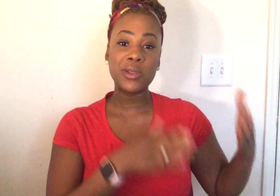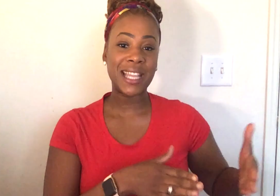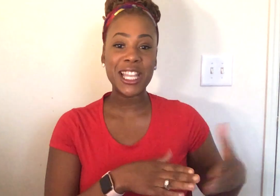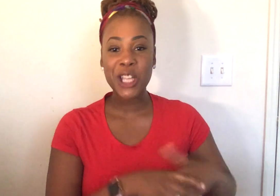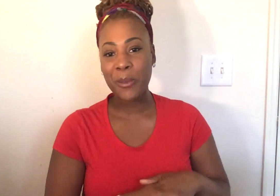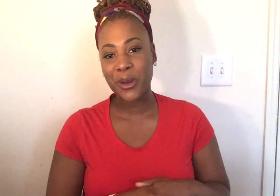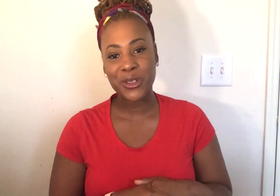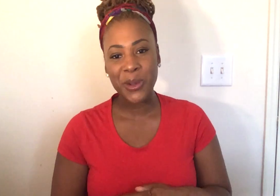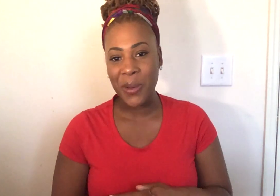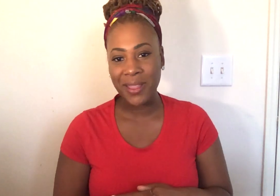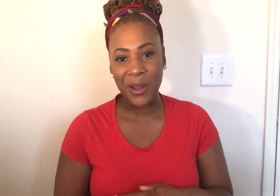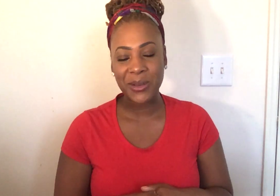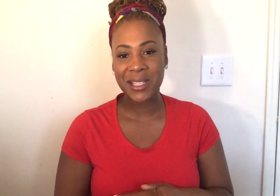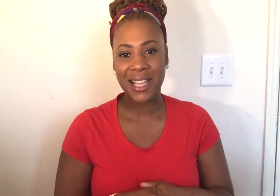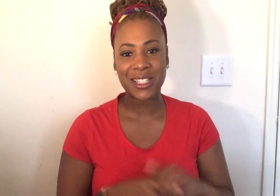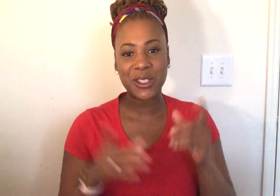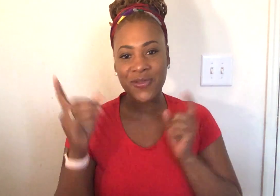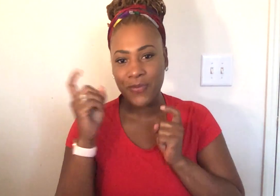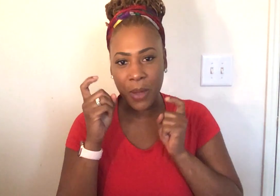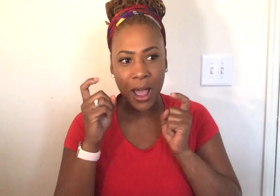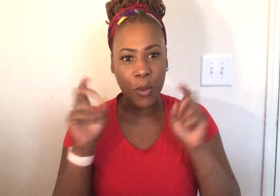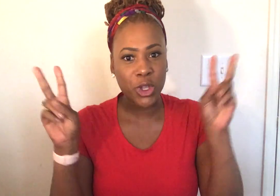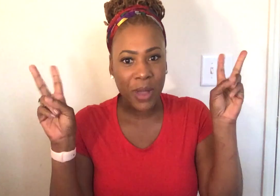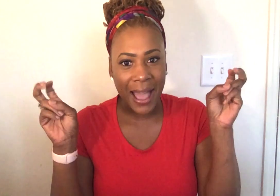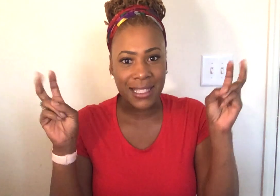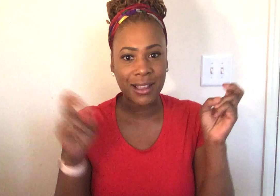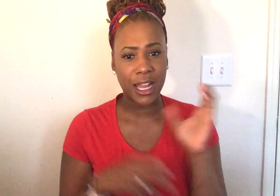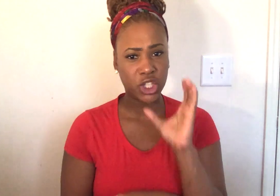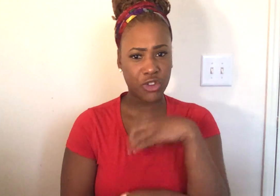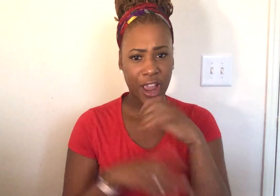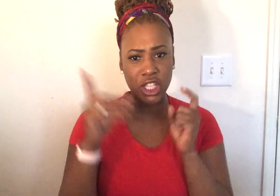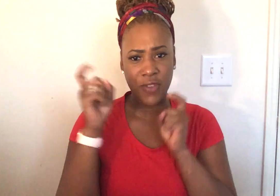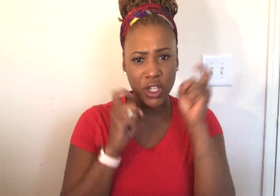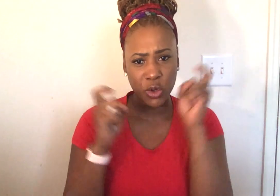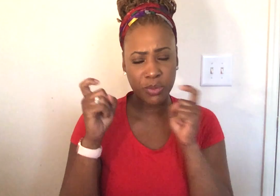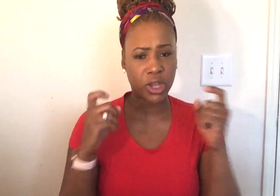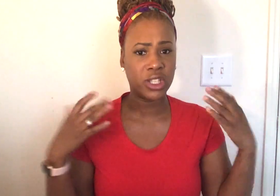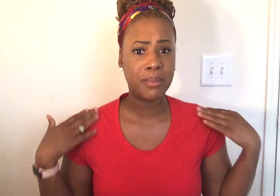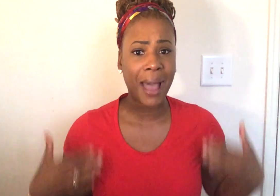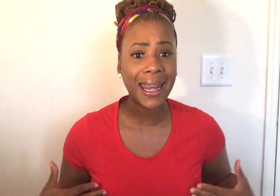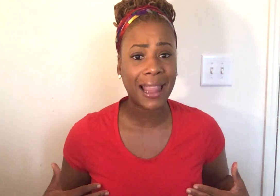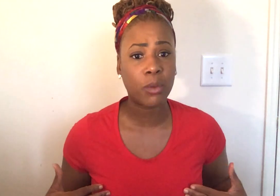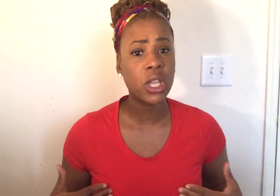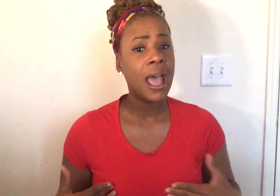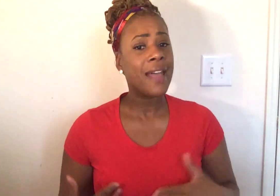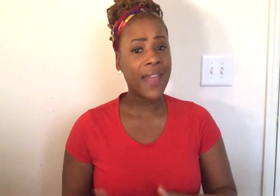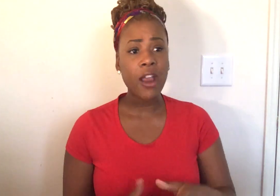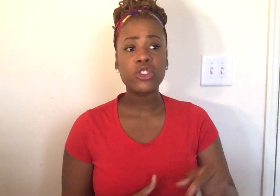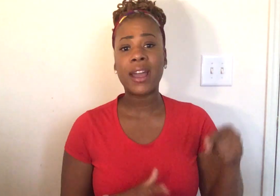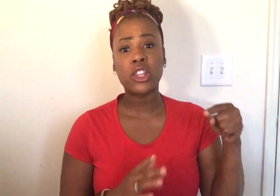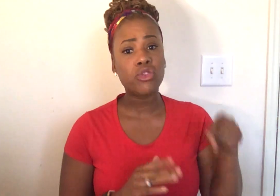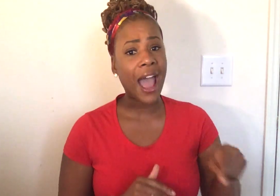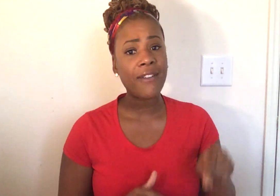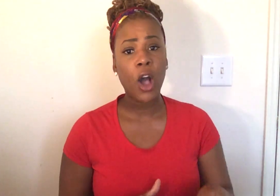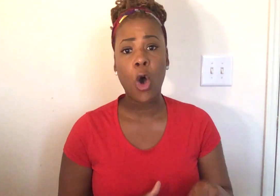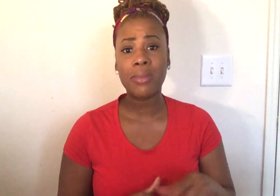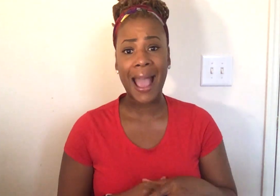see interpreters doing those things those what you guys look at it strange facial expressions and body language they are trying to drive home the idea